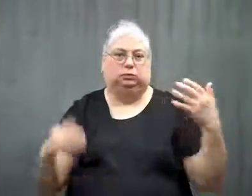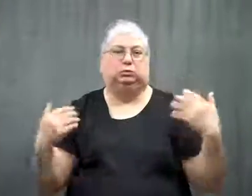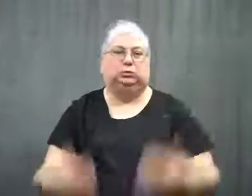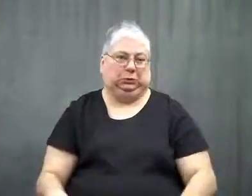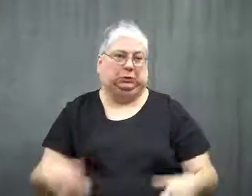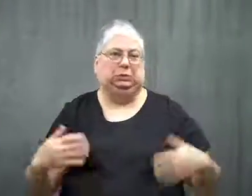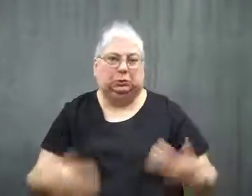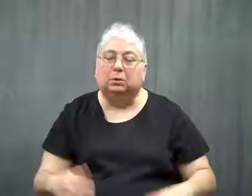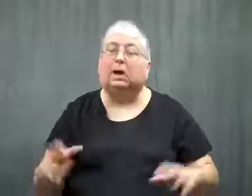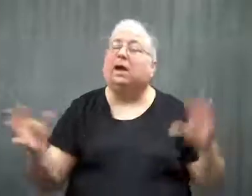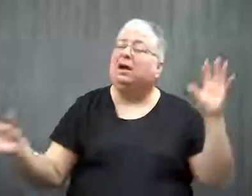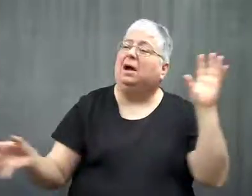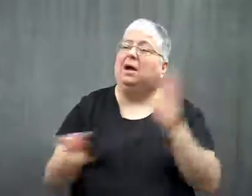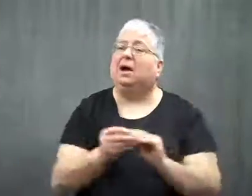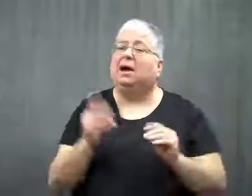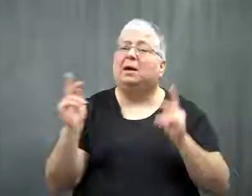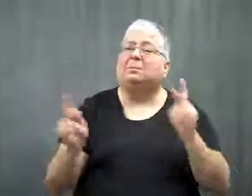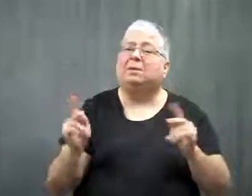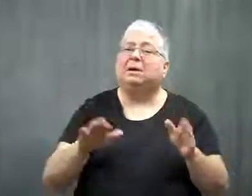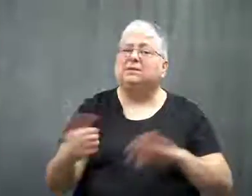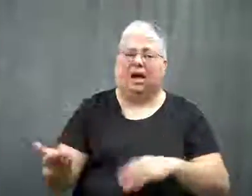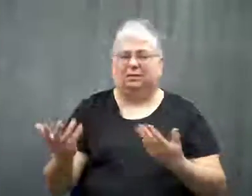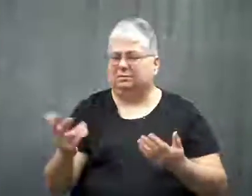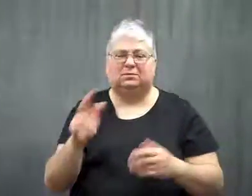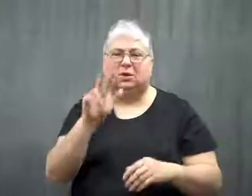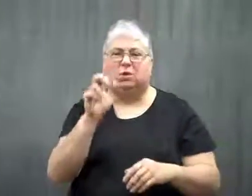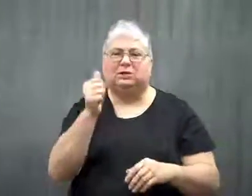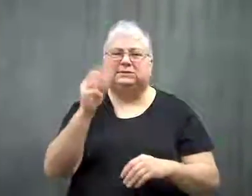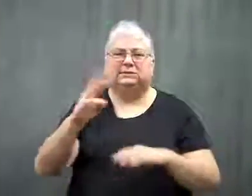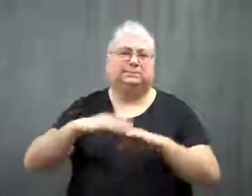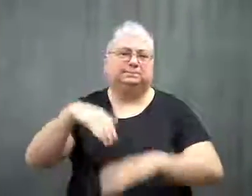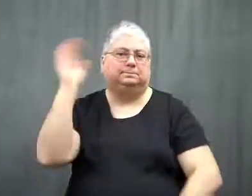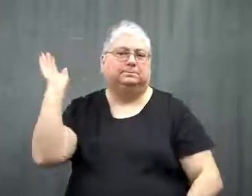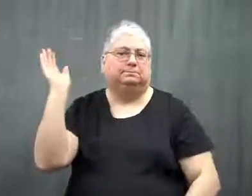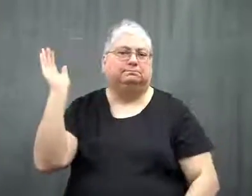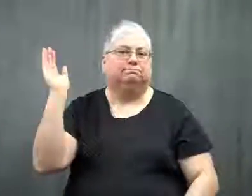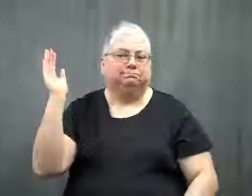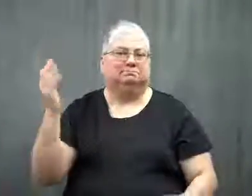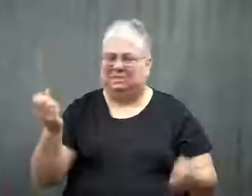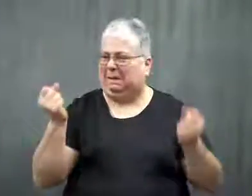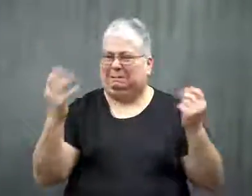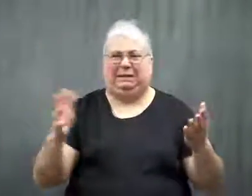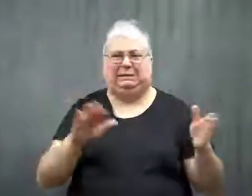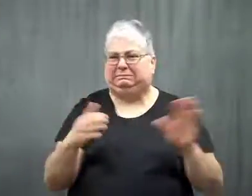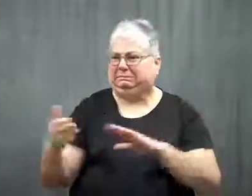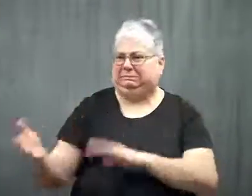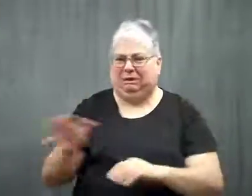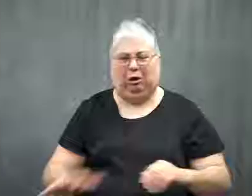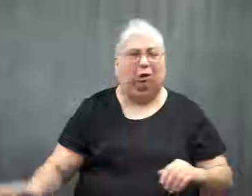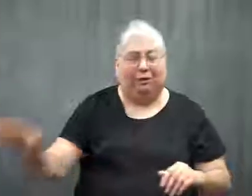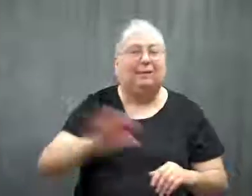At least 316 people have died. A lot in that area.